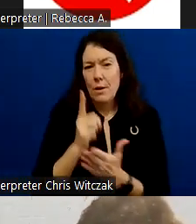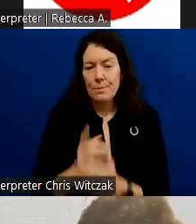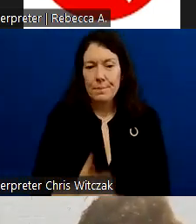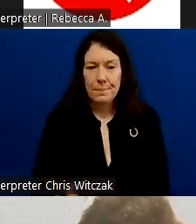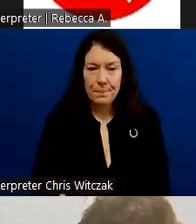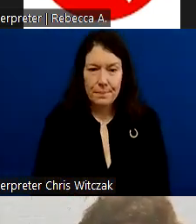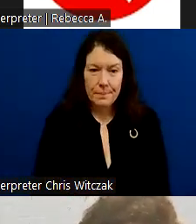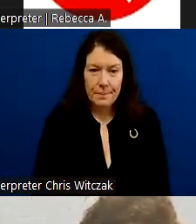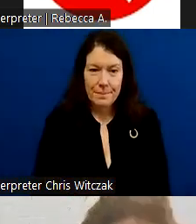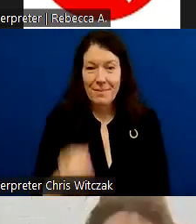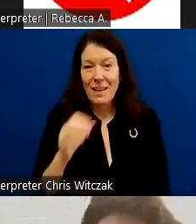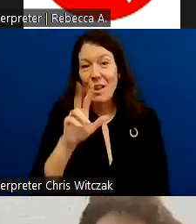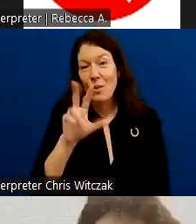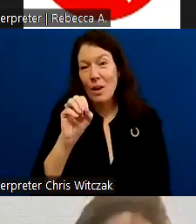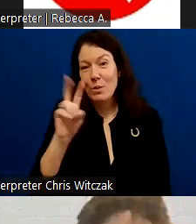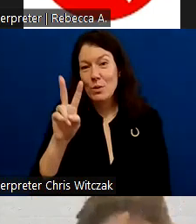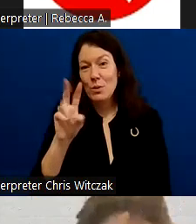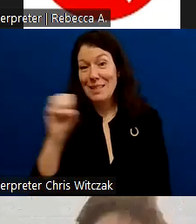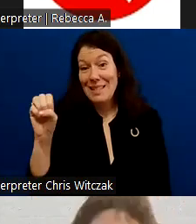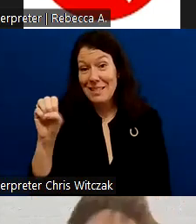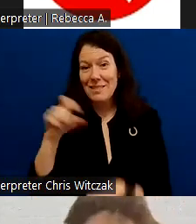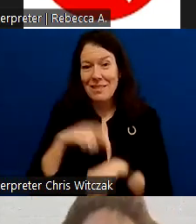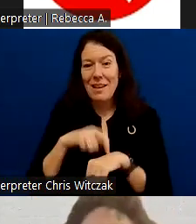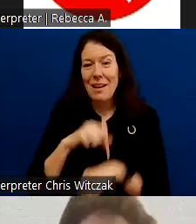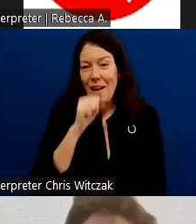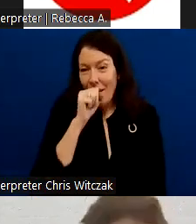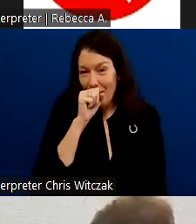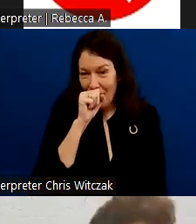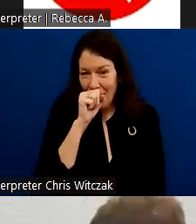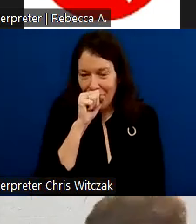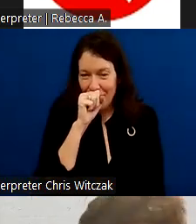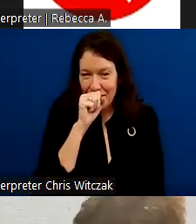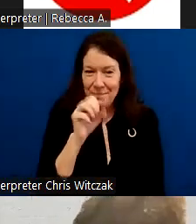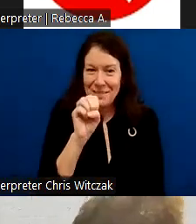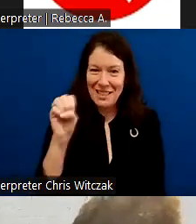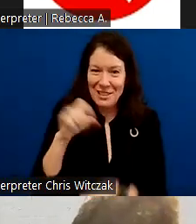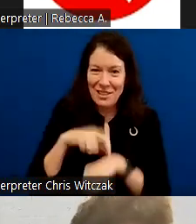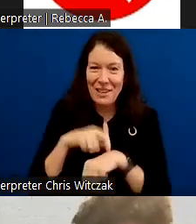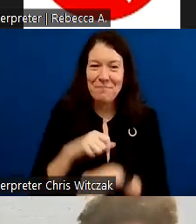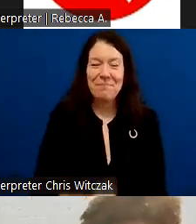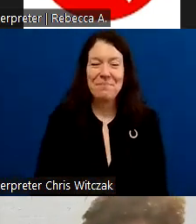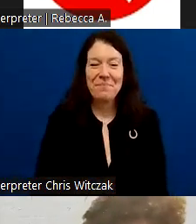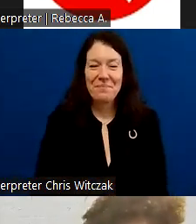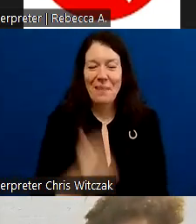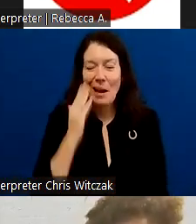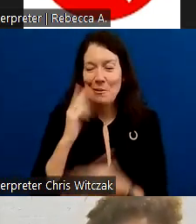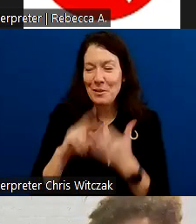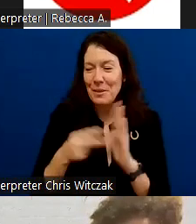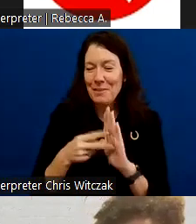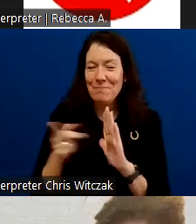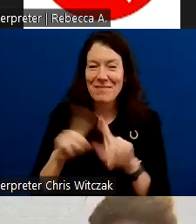yes sorry about that yes no worries I knew what you've been participates any of our Mountain